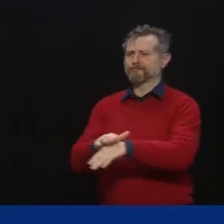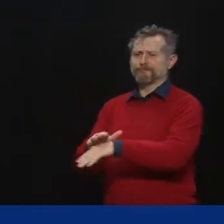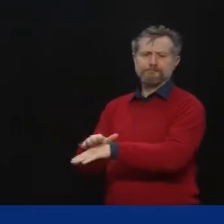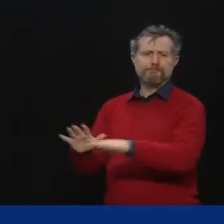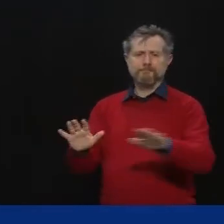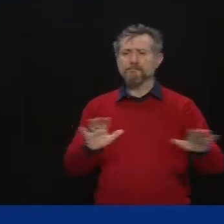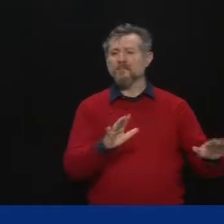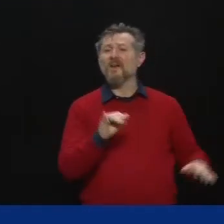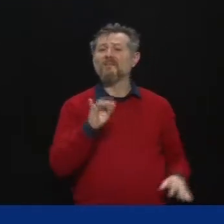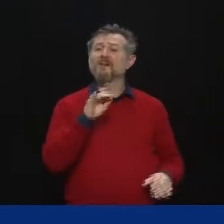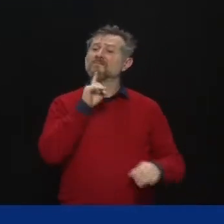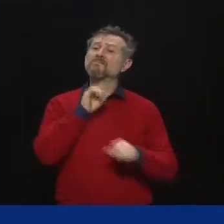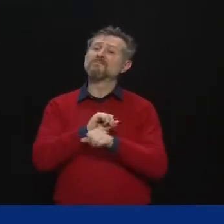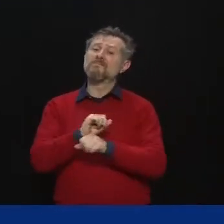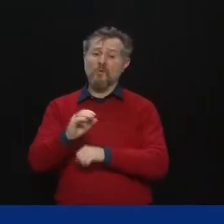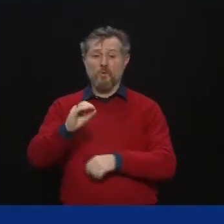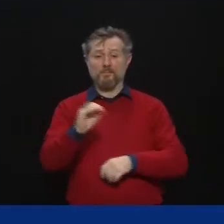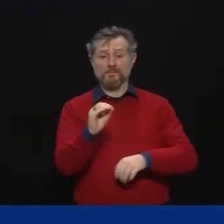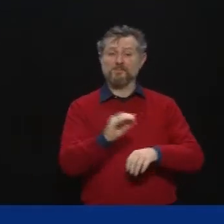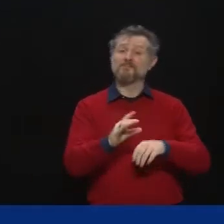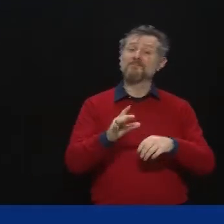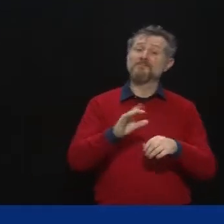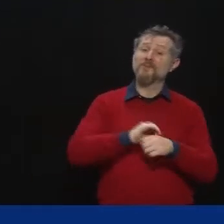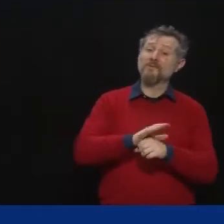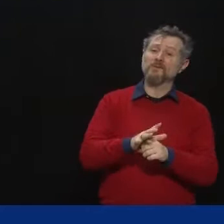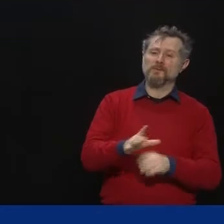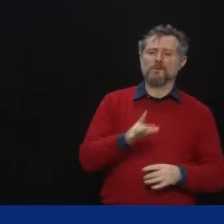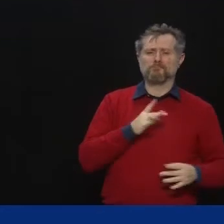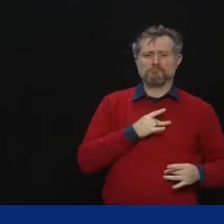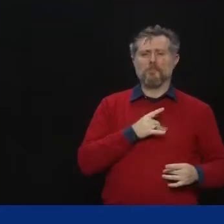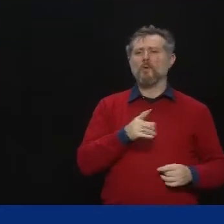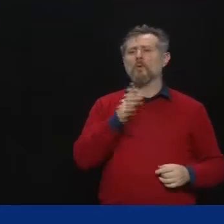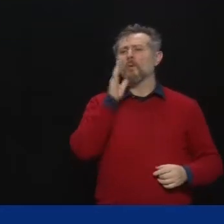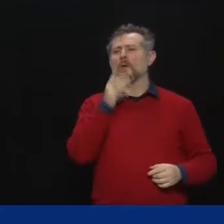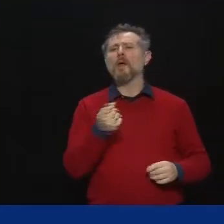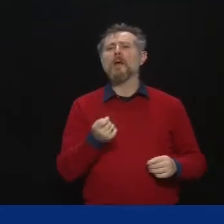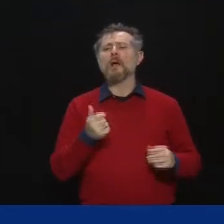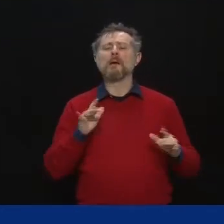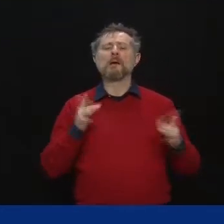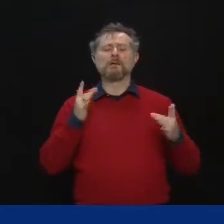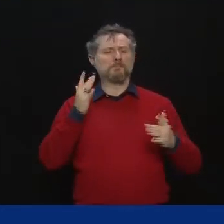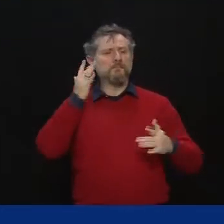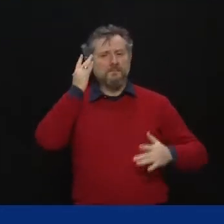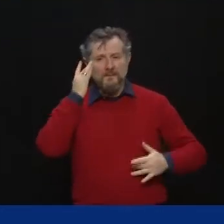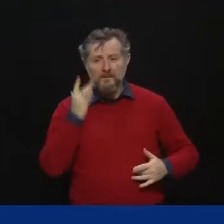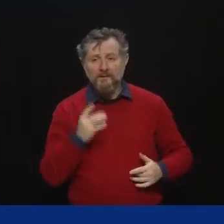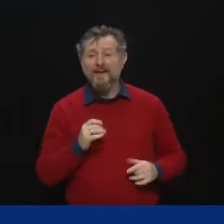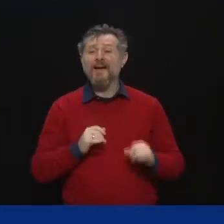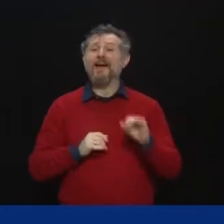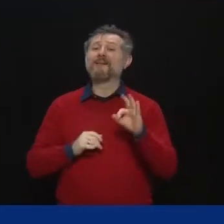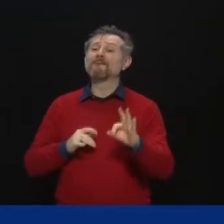POSSIBLE AND WE HAVE BEEN, BUT IN TERMS OF PEOPLE'S OWN ANXIETY ABOUT IT, JUST KNOW THAT IT'S